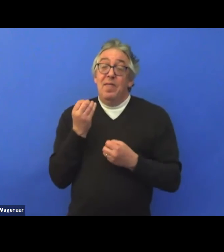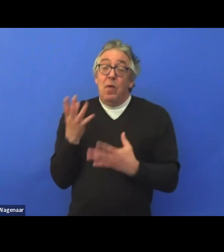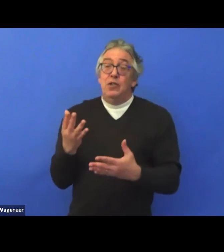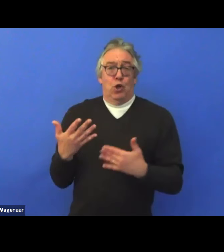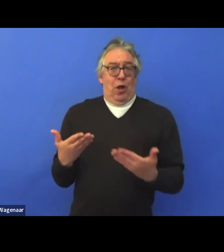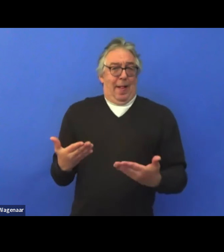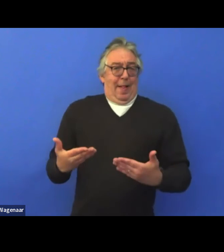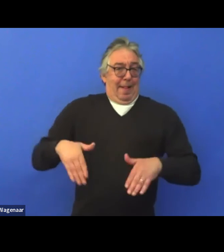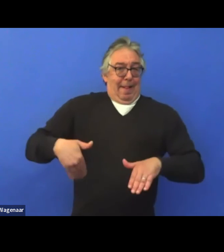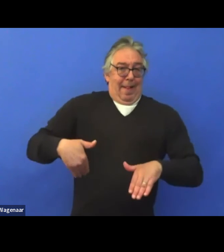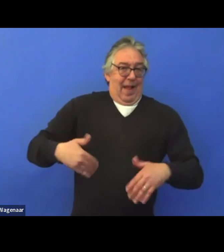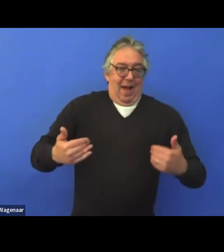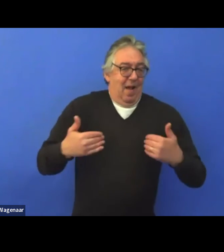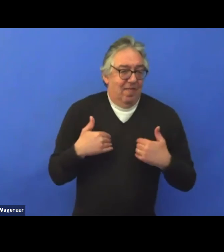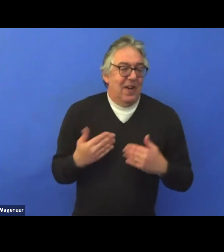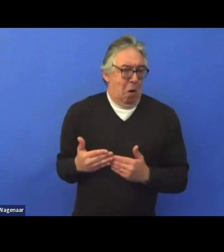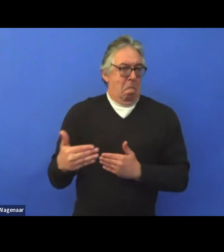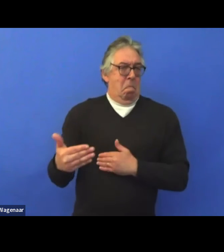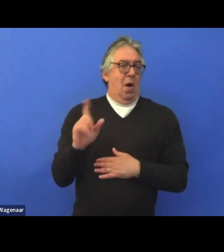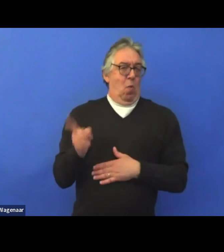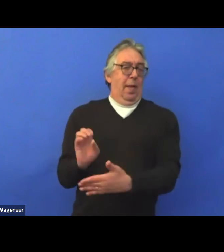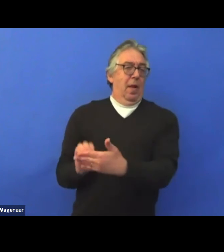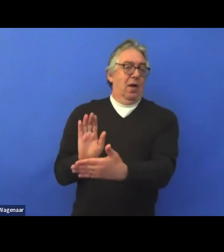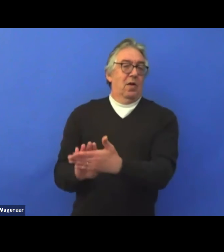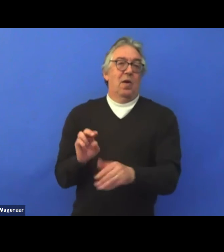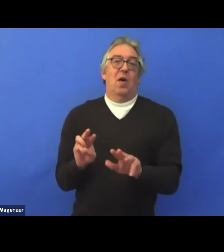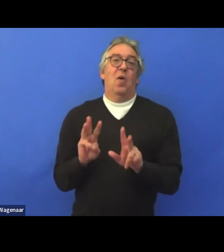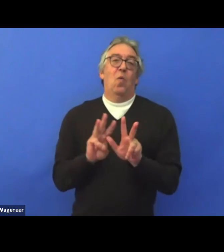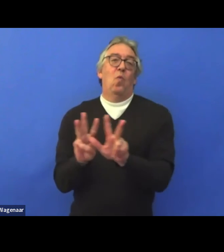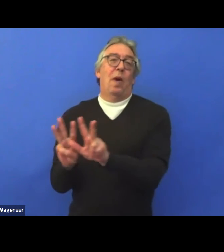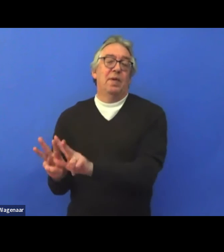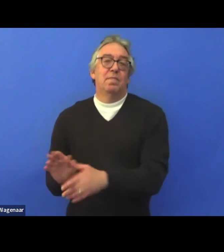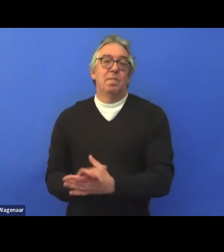A lot of the learning has been how to navigate the challenges